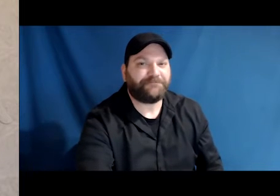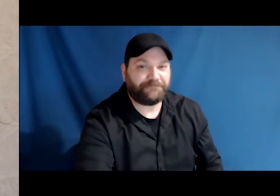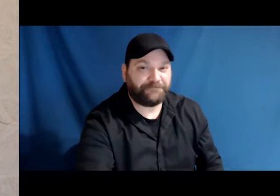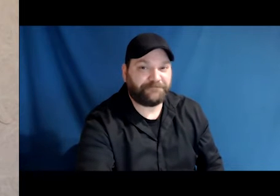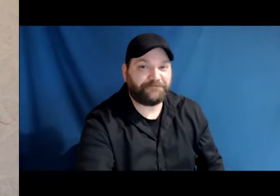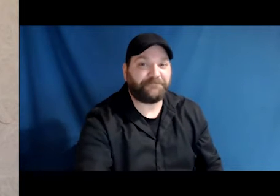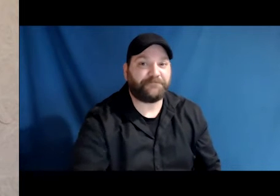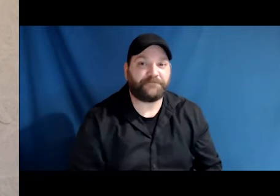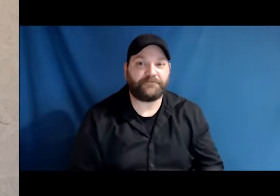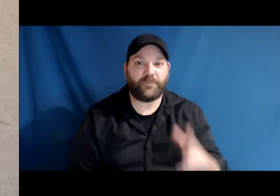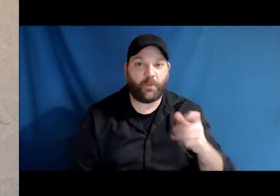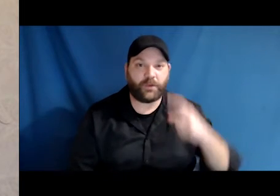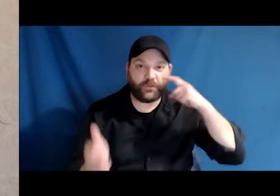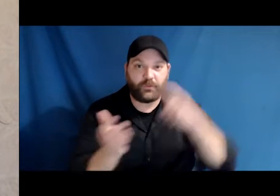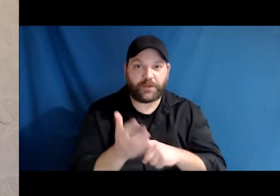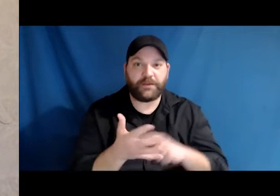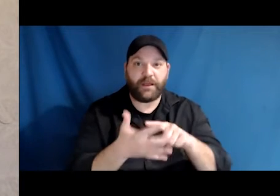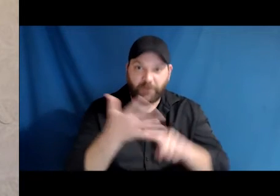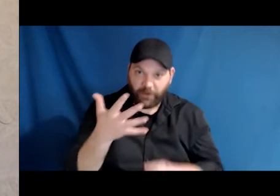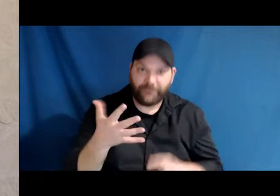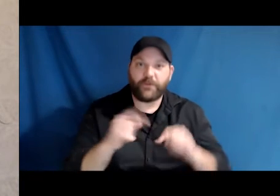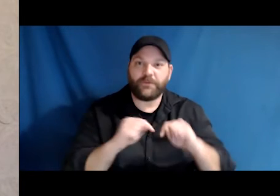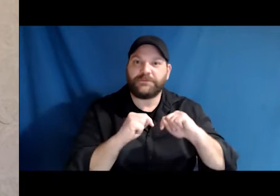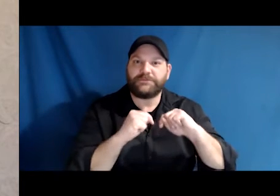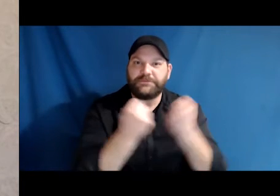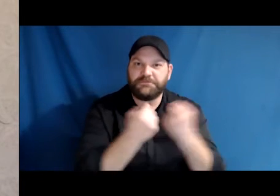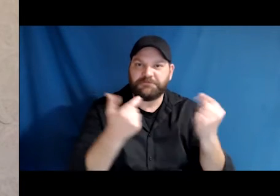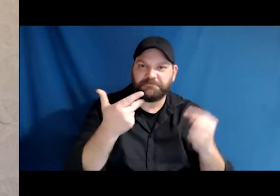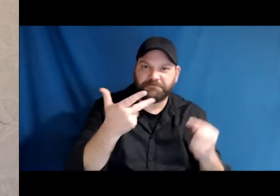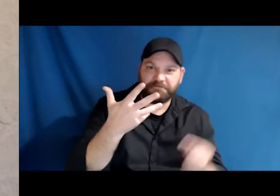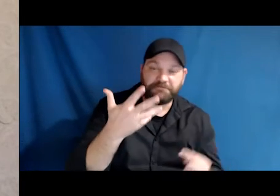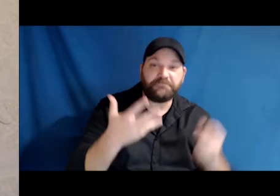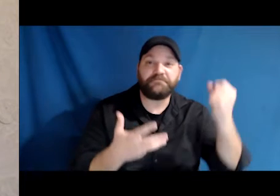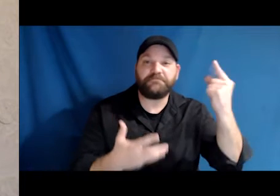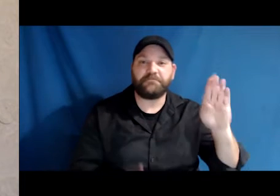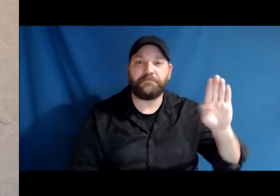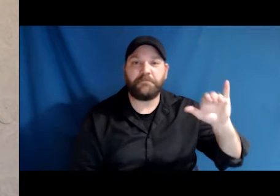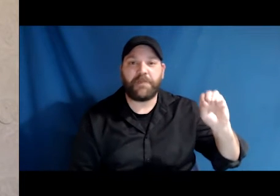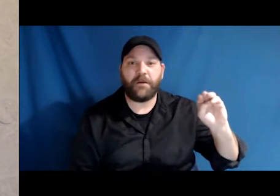Among those being celebrated for excellence today are members of the Biomed Stores Operation